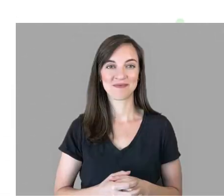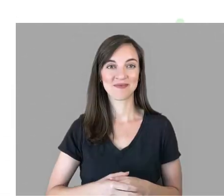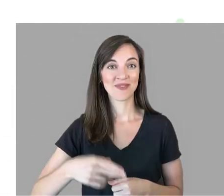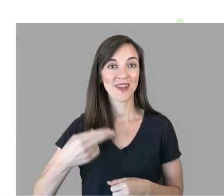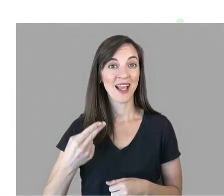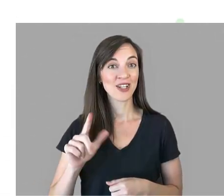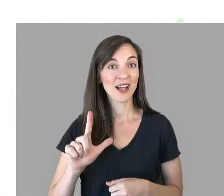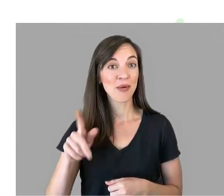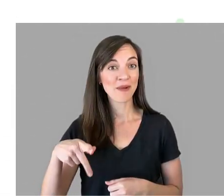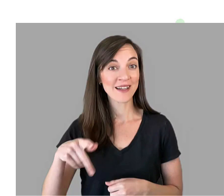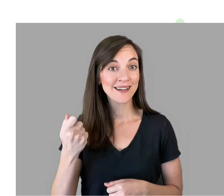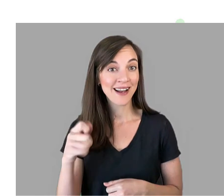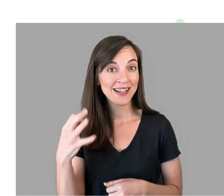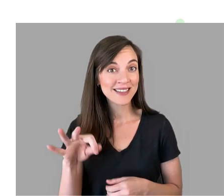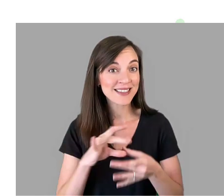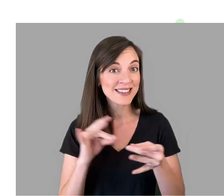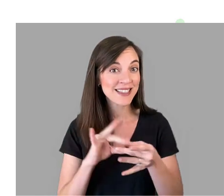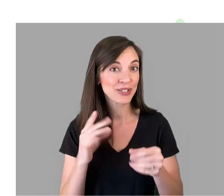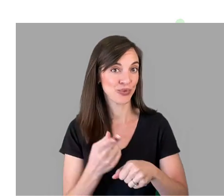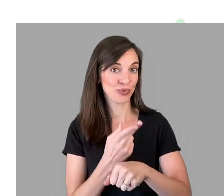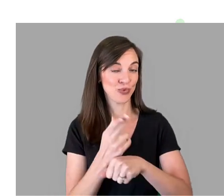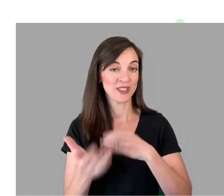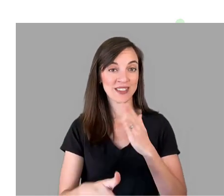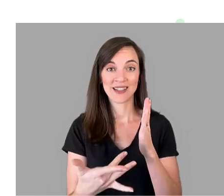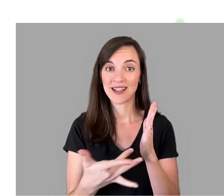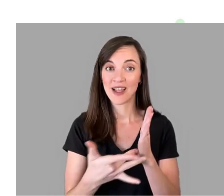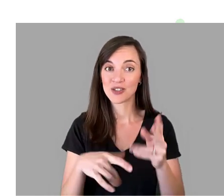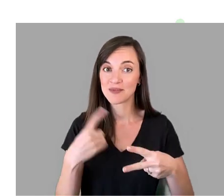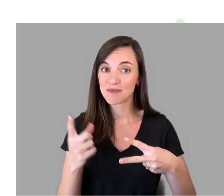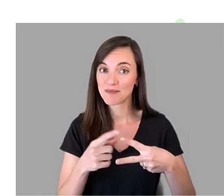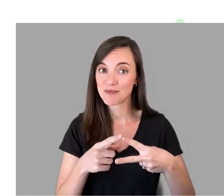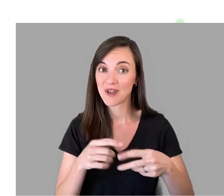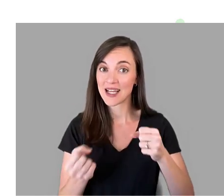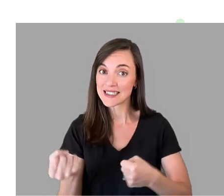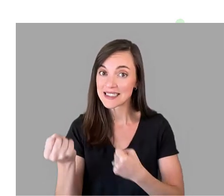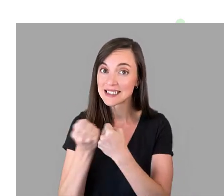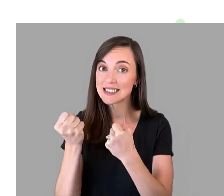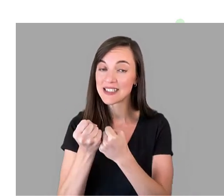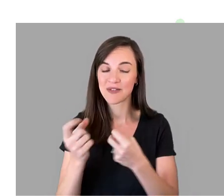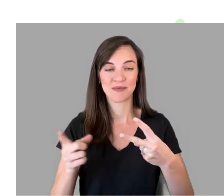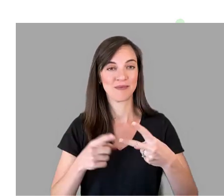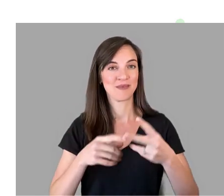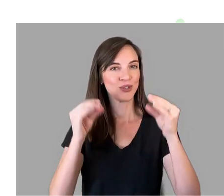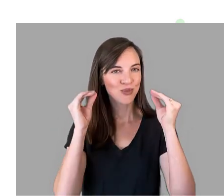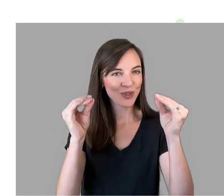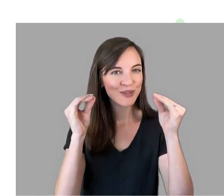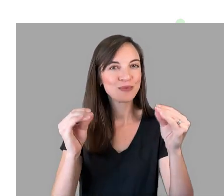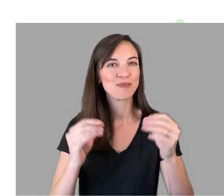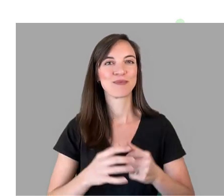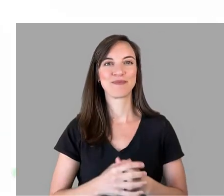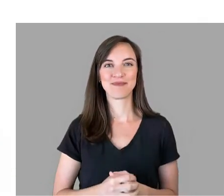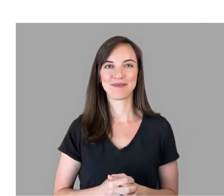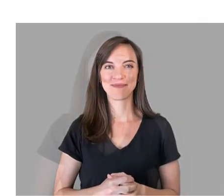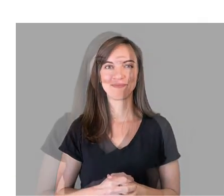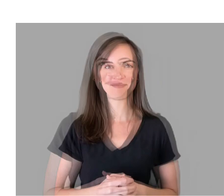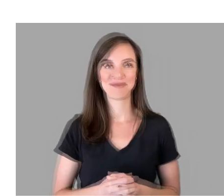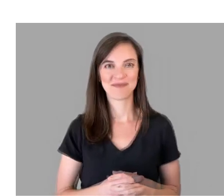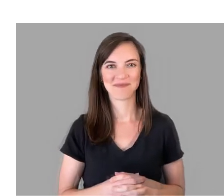HLP 19 states, use assistive and instructional technologies.